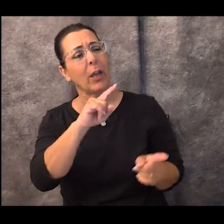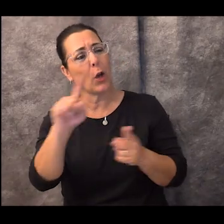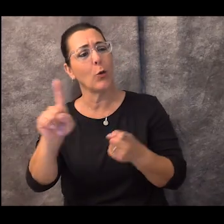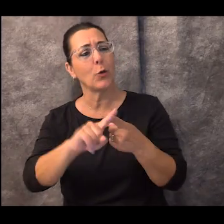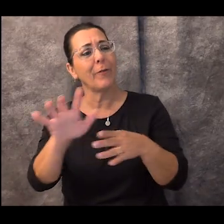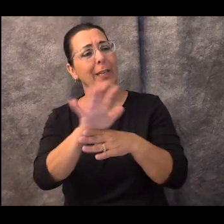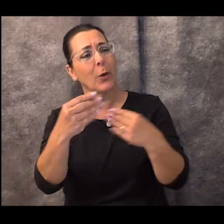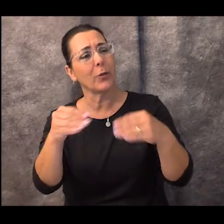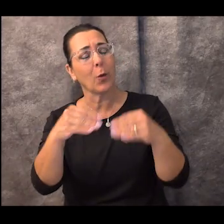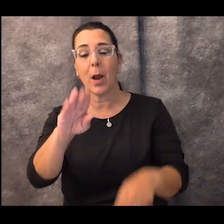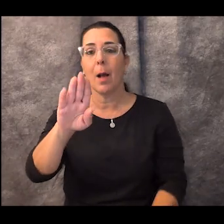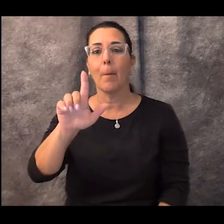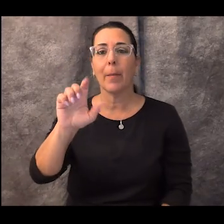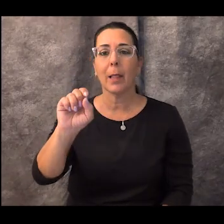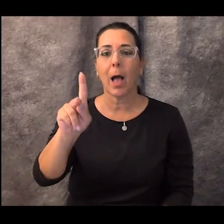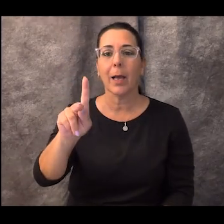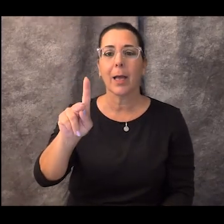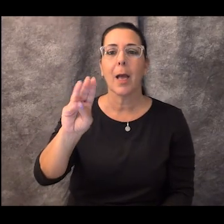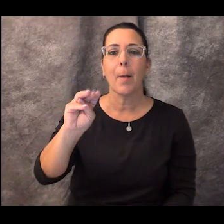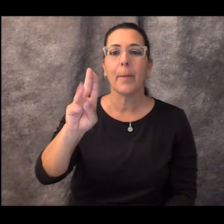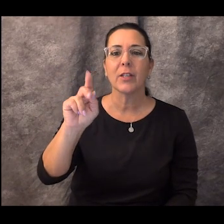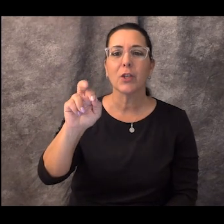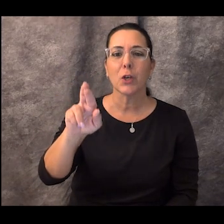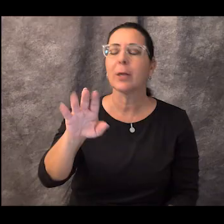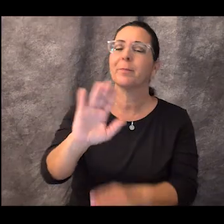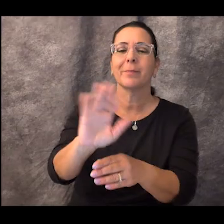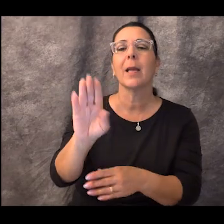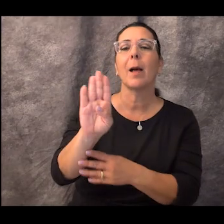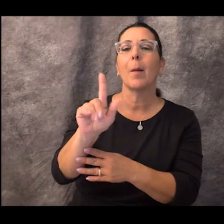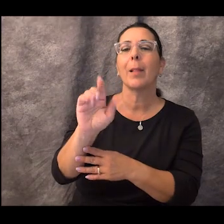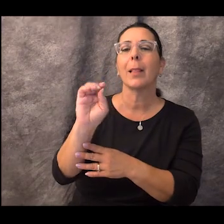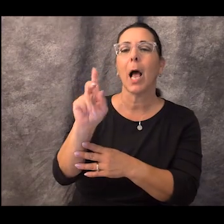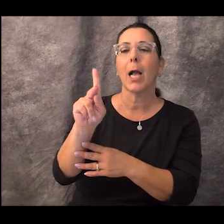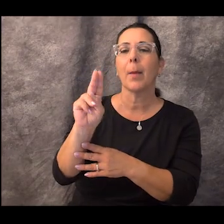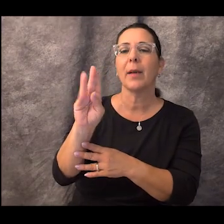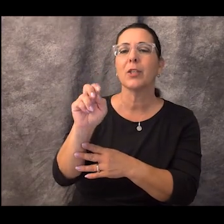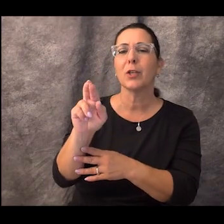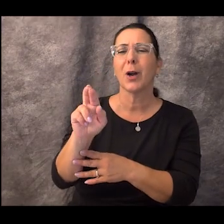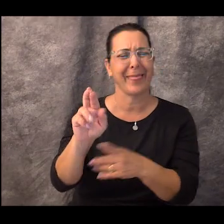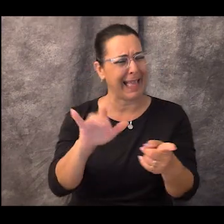Eric I'm sorry. That's like so. (Eric) That is that is a throwback. (Michelle) They don't even exist anymore.